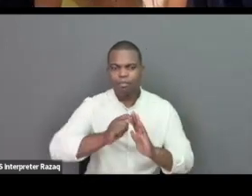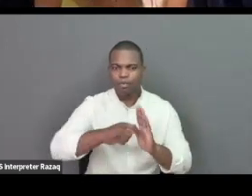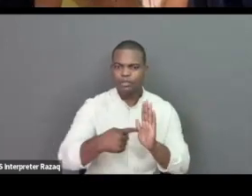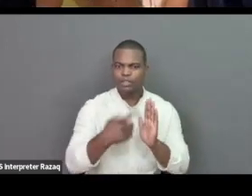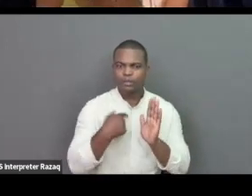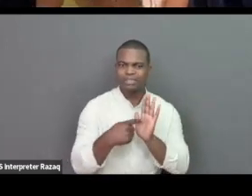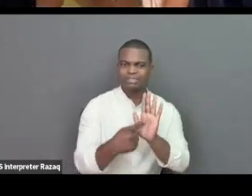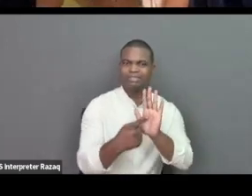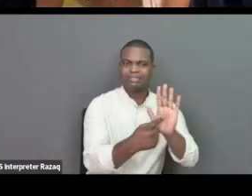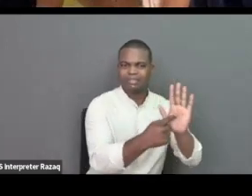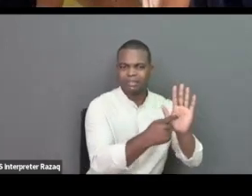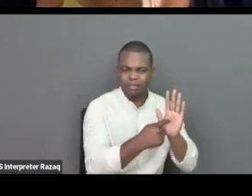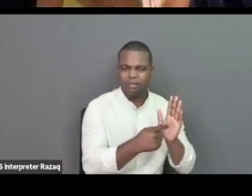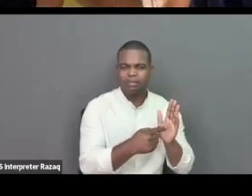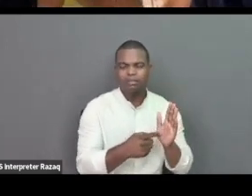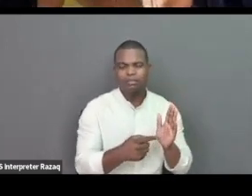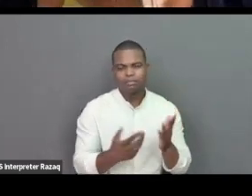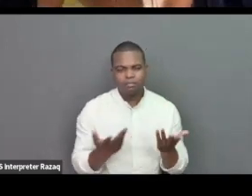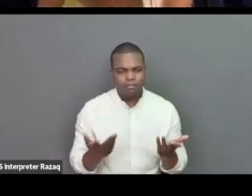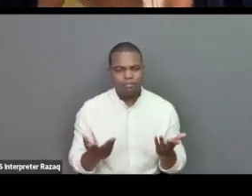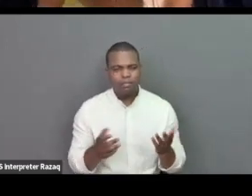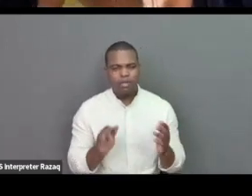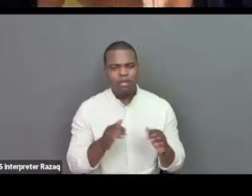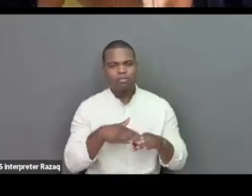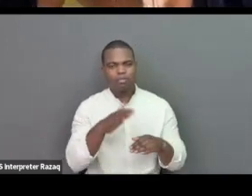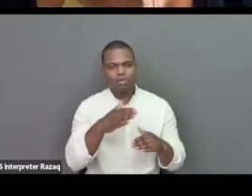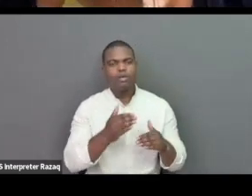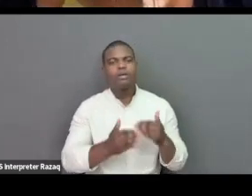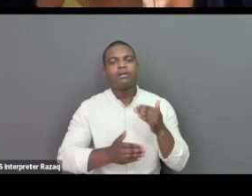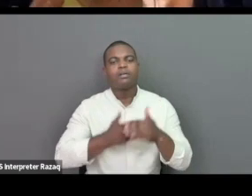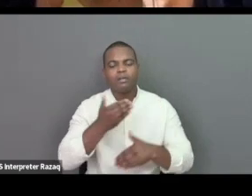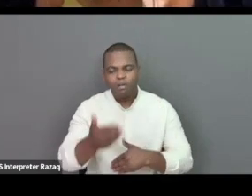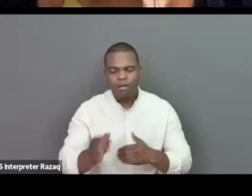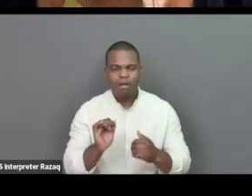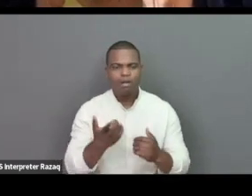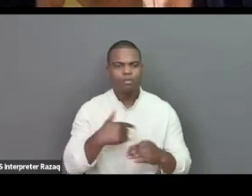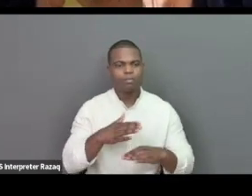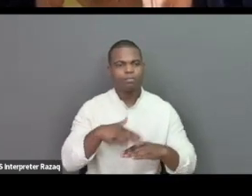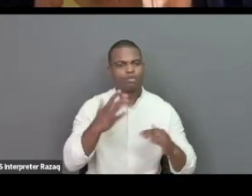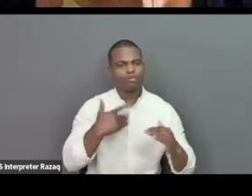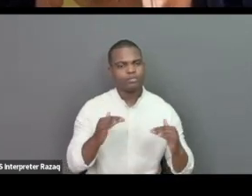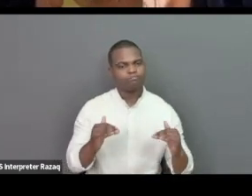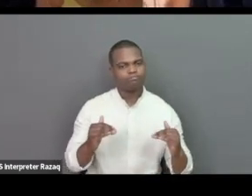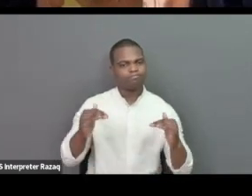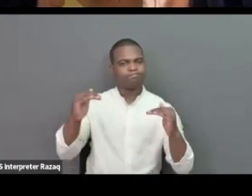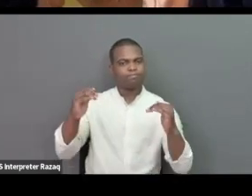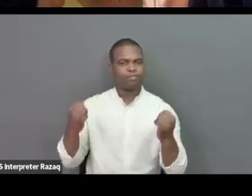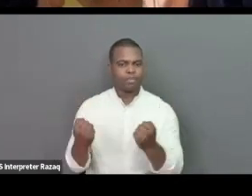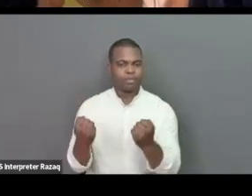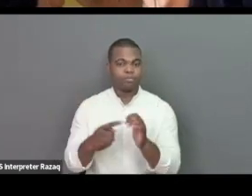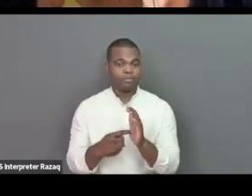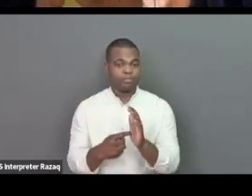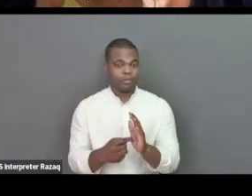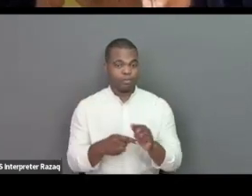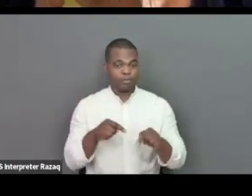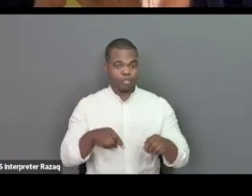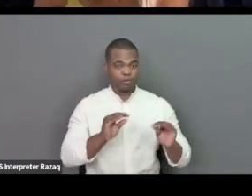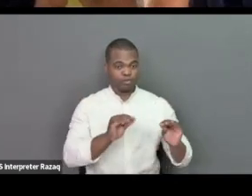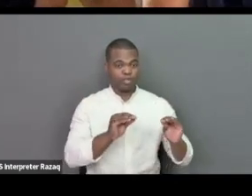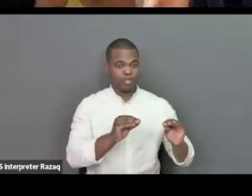this training be provided in English, French, German, and Swedish, we will also scale up to at least five other countries